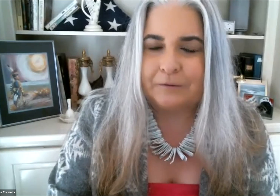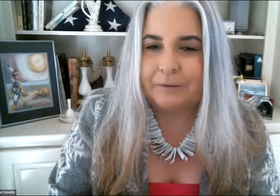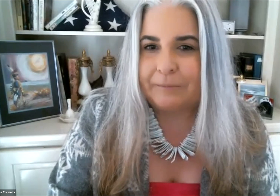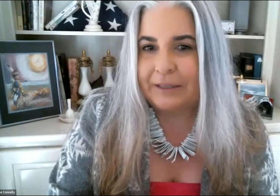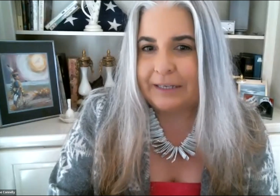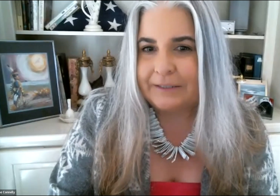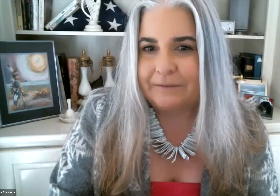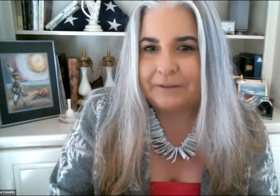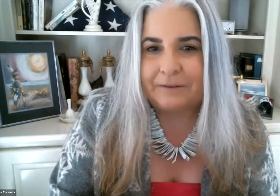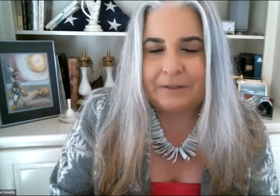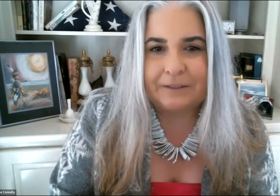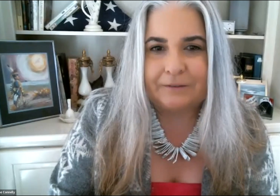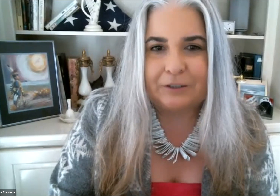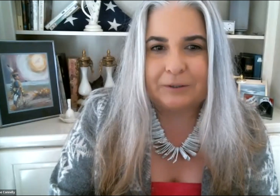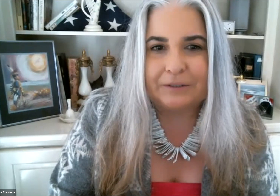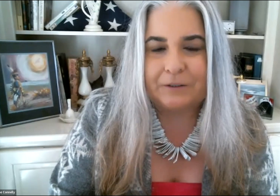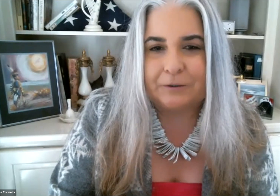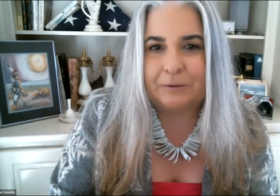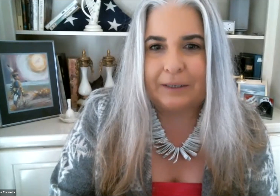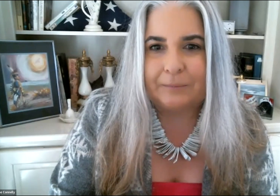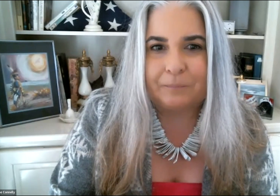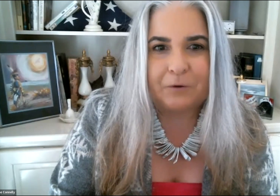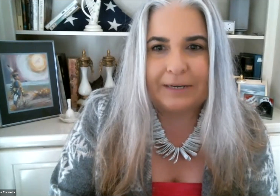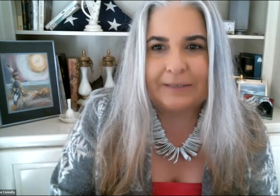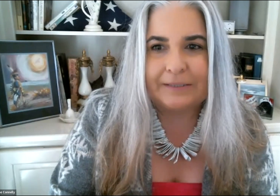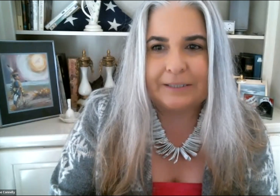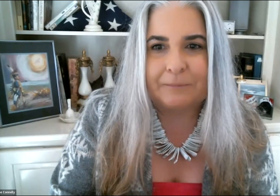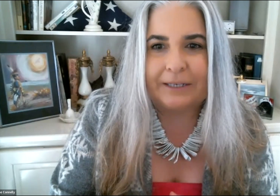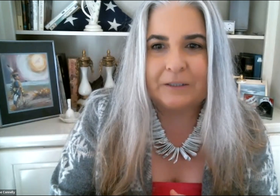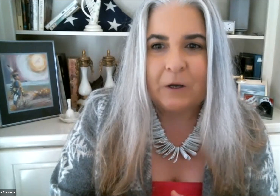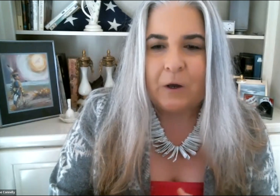To remember the legacy of of these individuals, and to create these lesson plans.